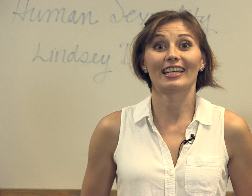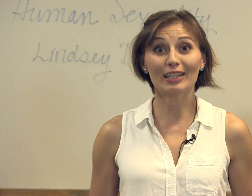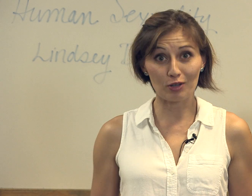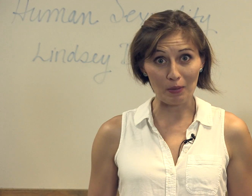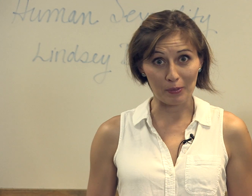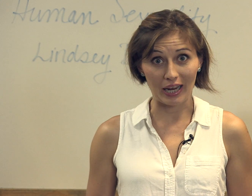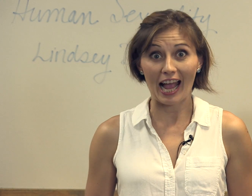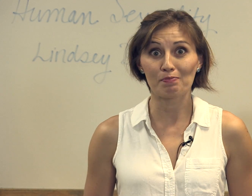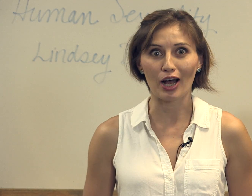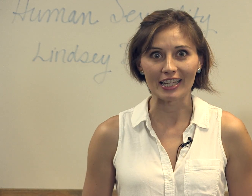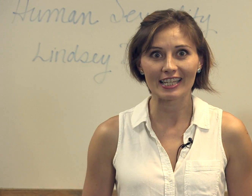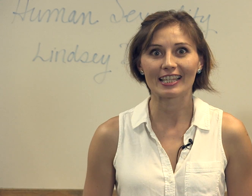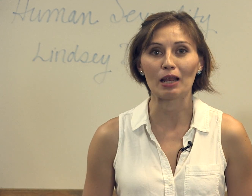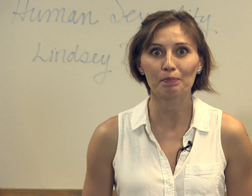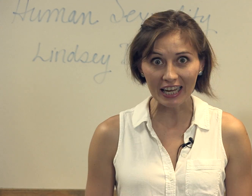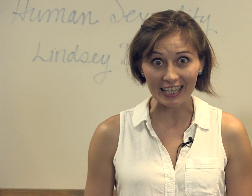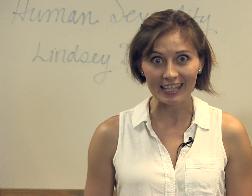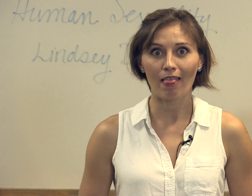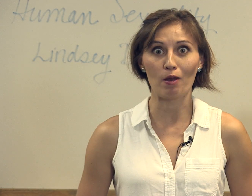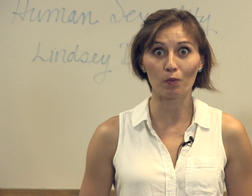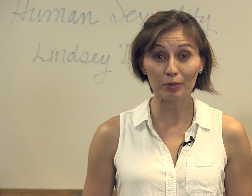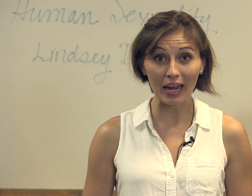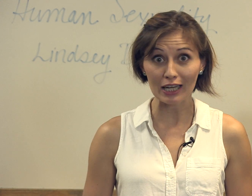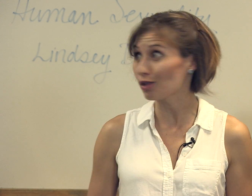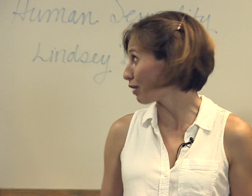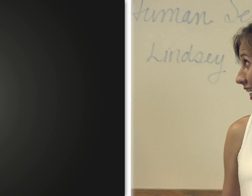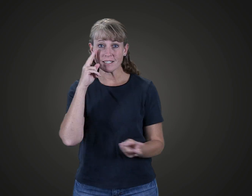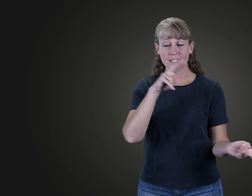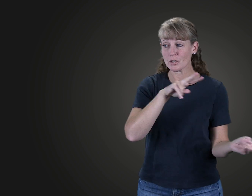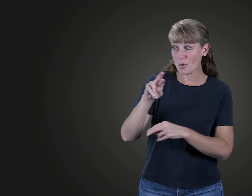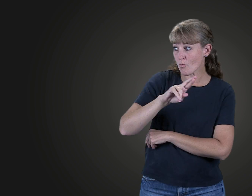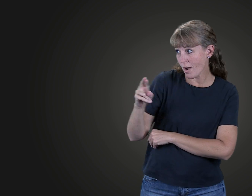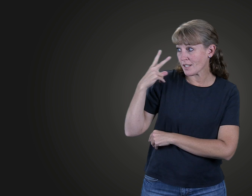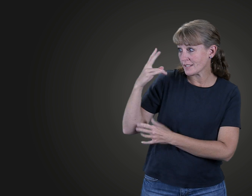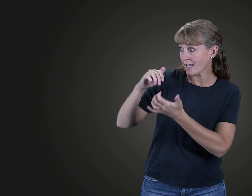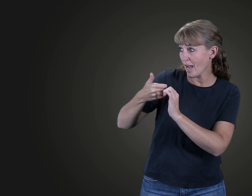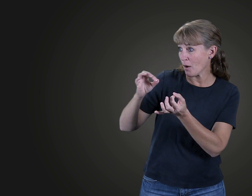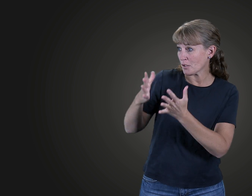To illustrate my point, I paused, said “penis,” then whipped my head to the right to see how the interpreter signed "penis"